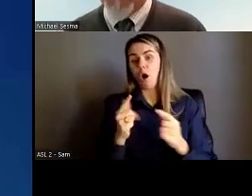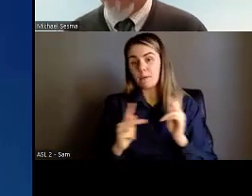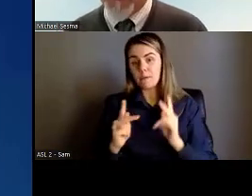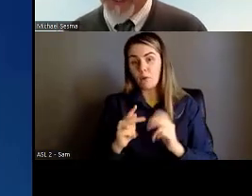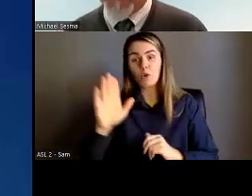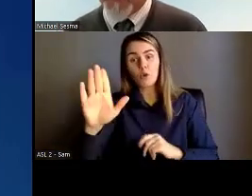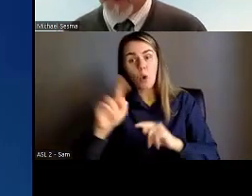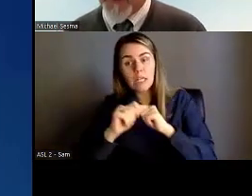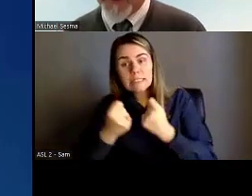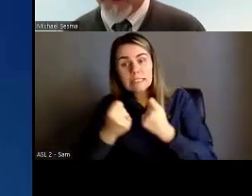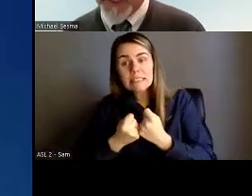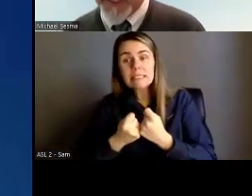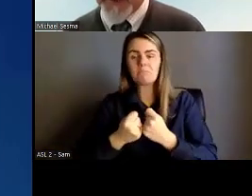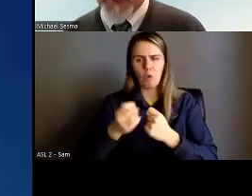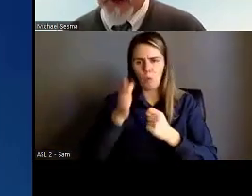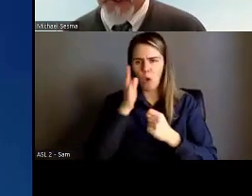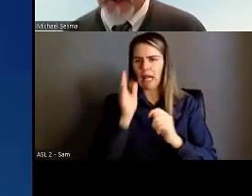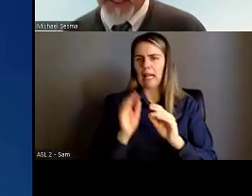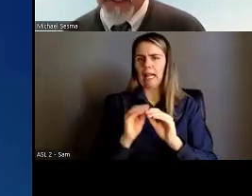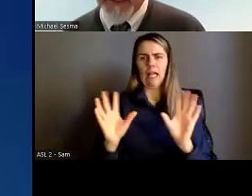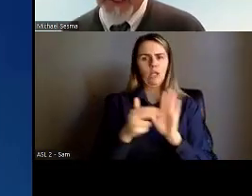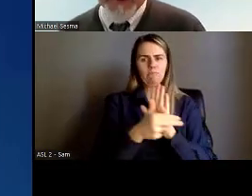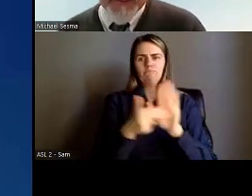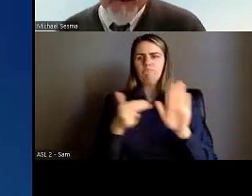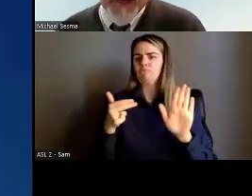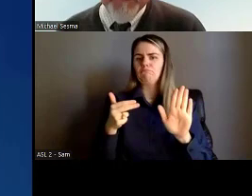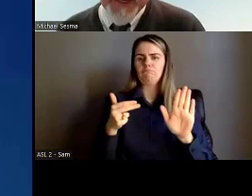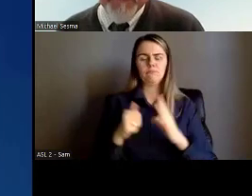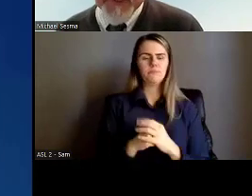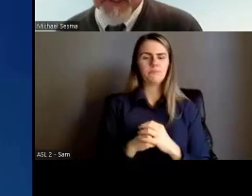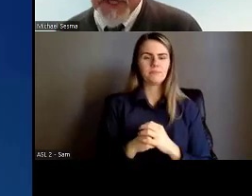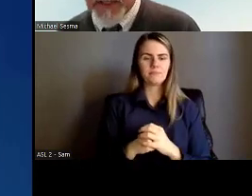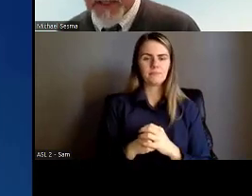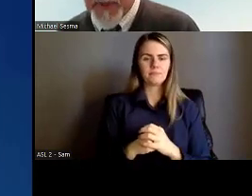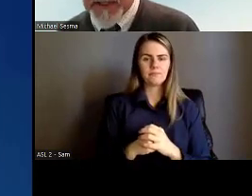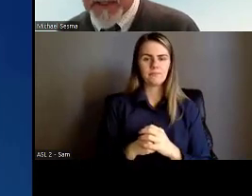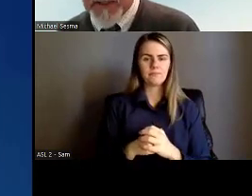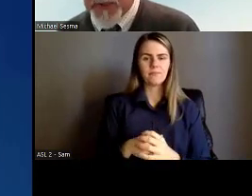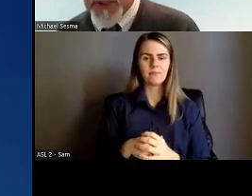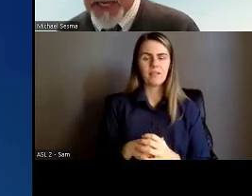If you have trouble going to sleep, it's always a good - I've suggested in the past that you pull down